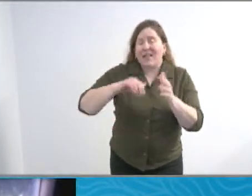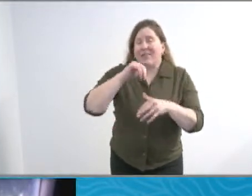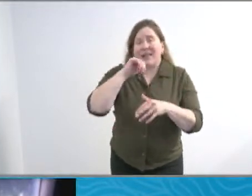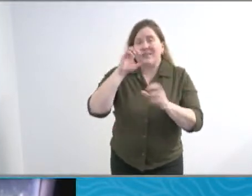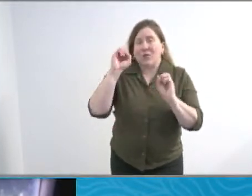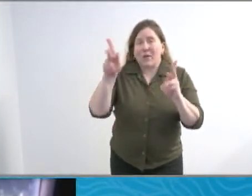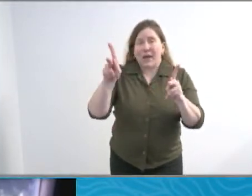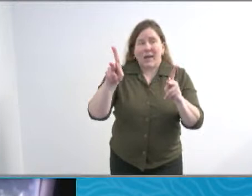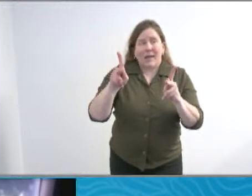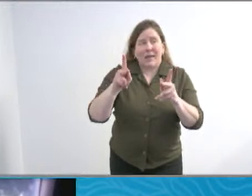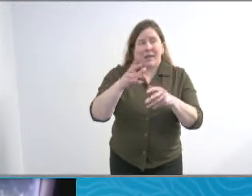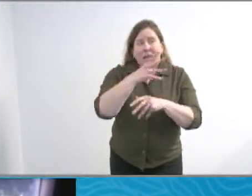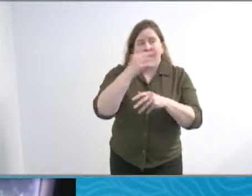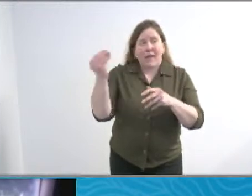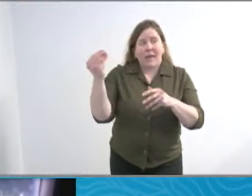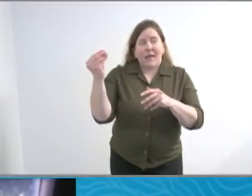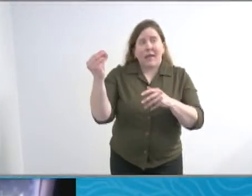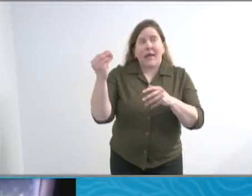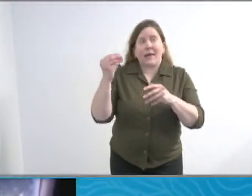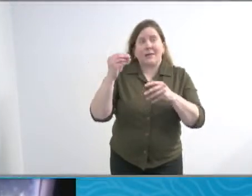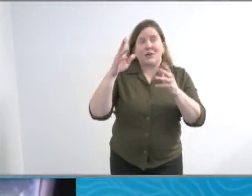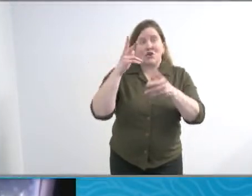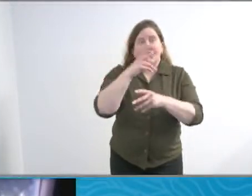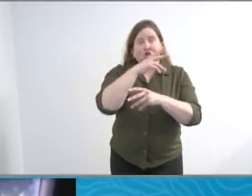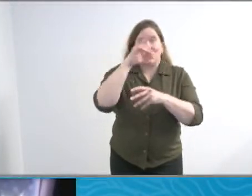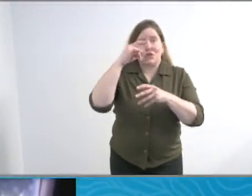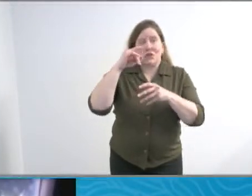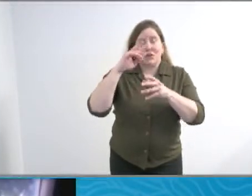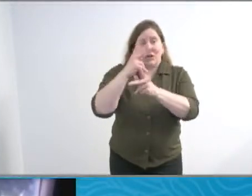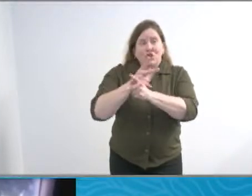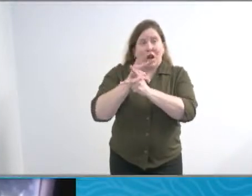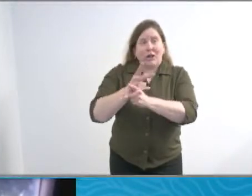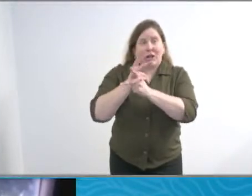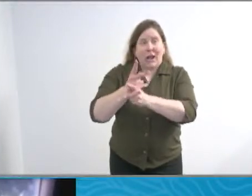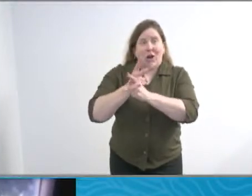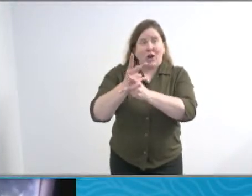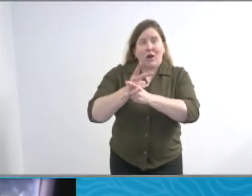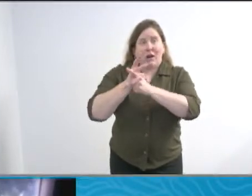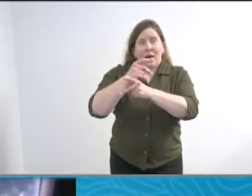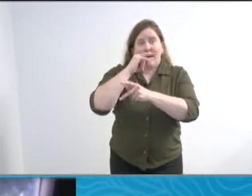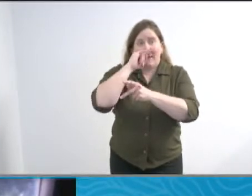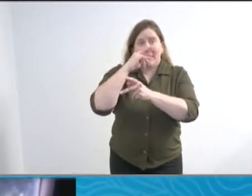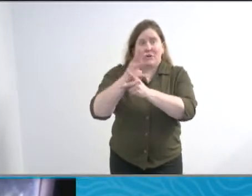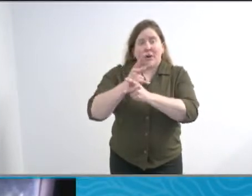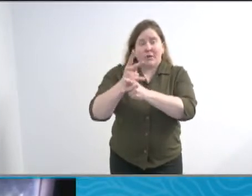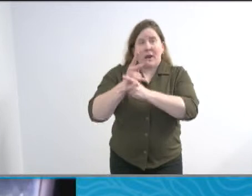Forgot to say that, that's very important. There will be childcare if your child is not in middle school or high school.